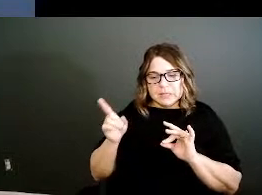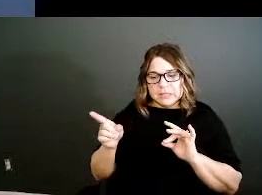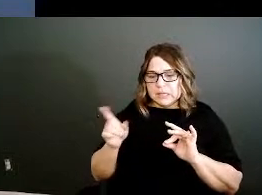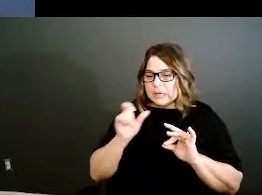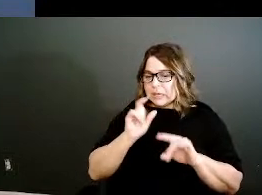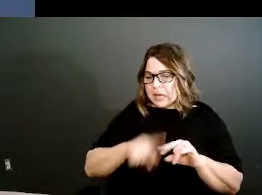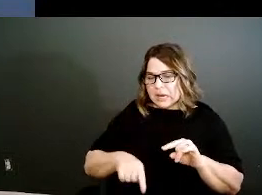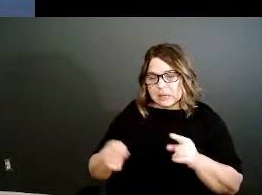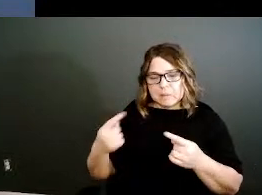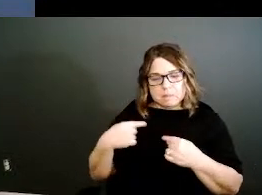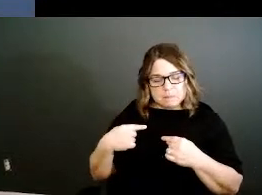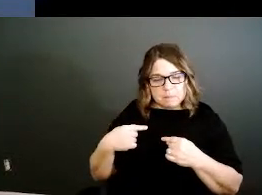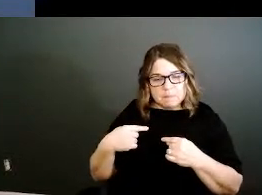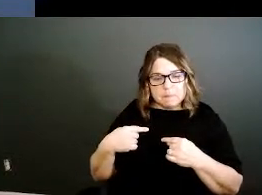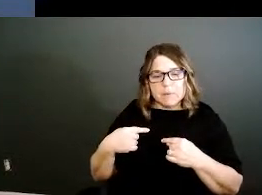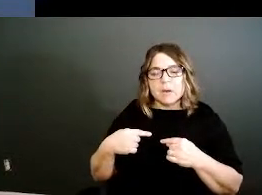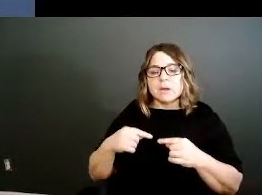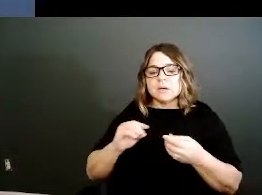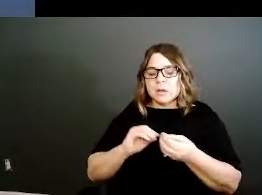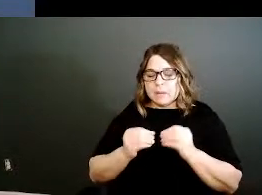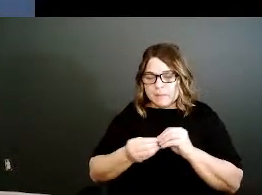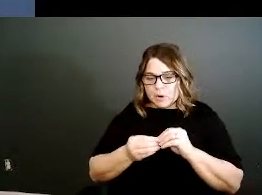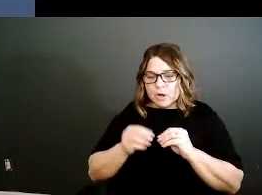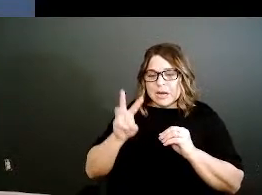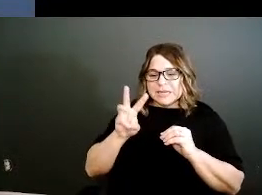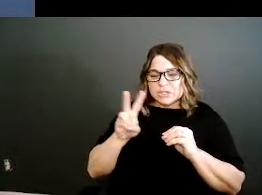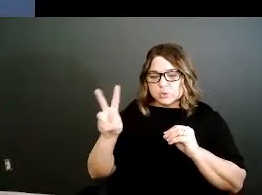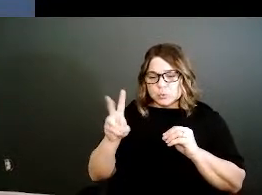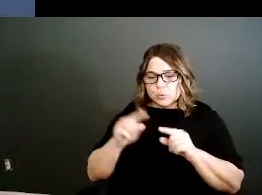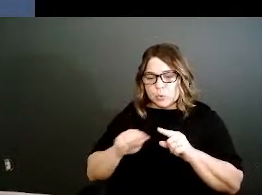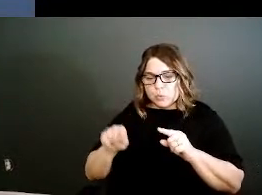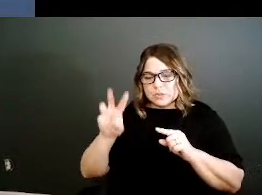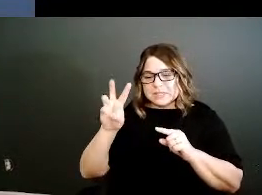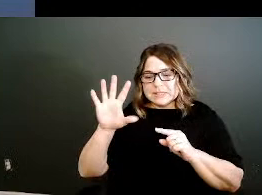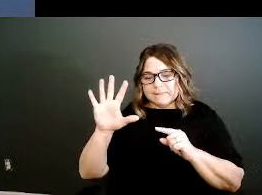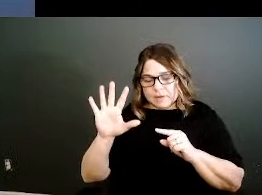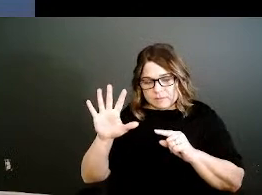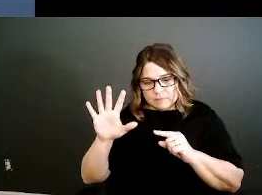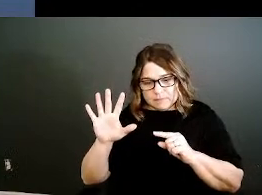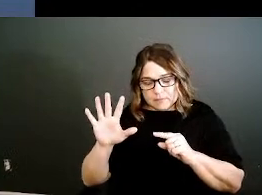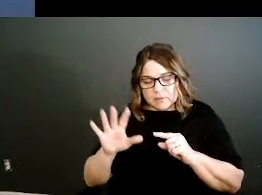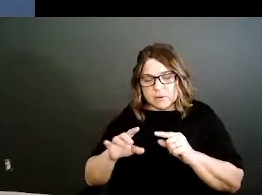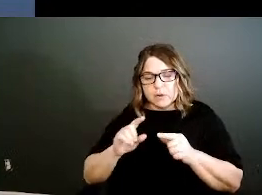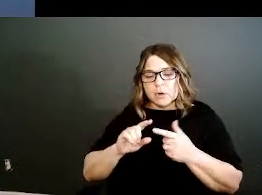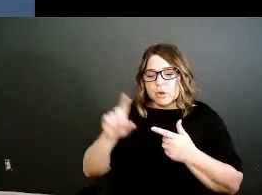BURKIS, SARAH LECNER, MERL PAIN AND ELAINE MATH SON.